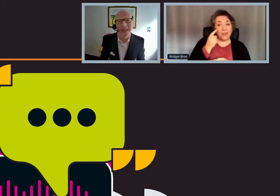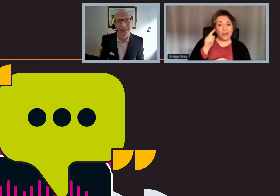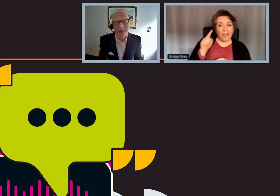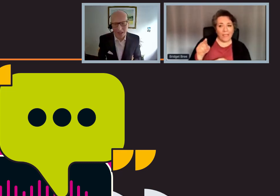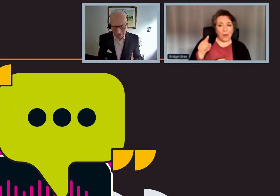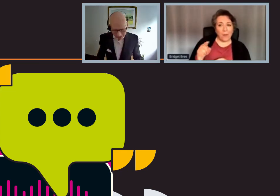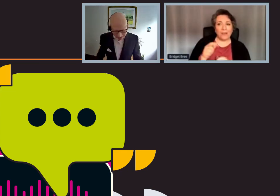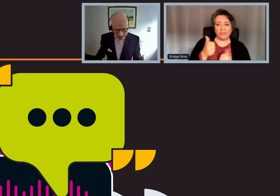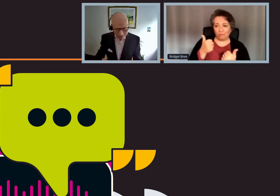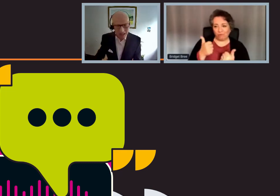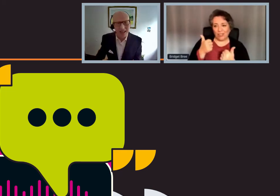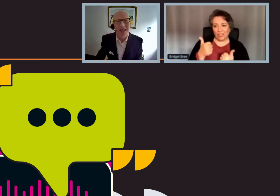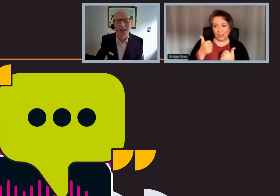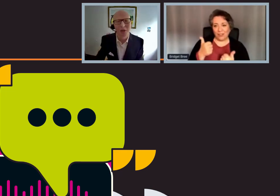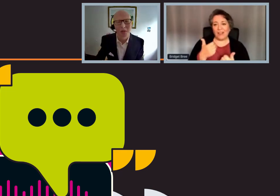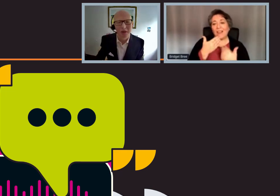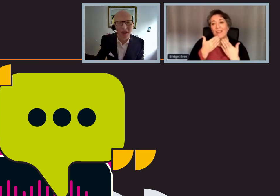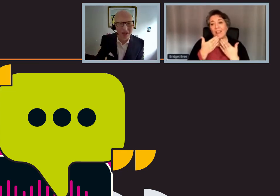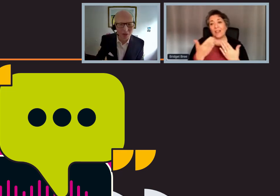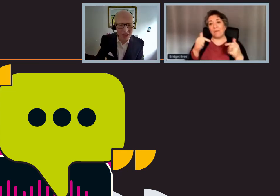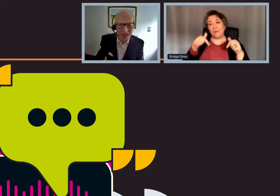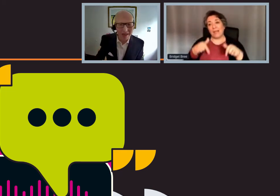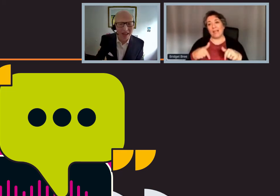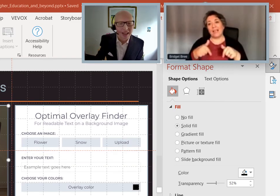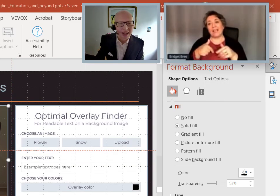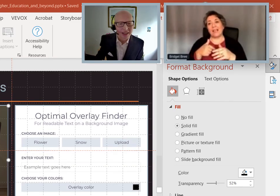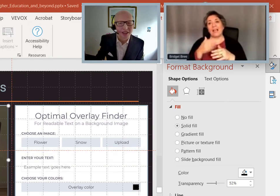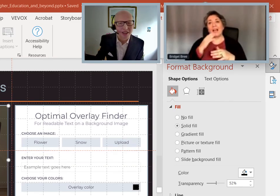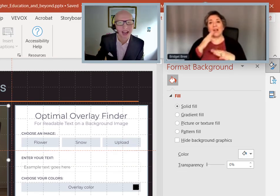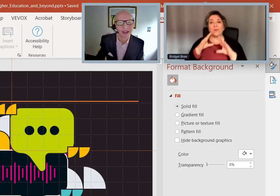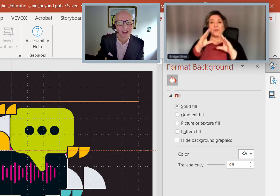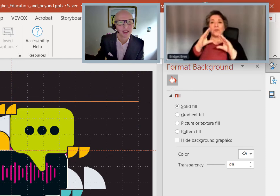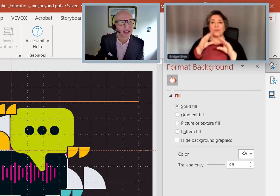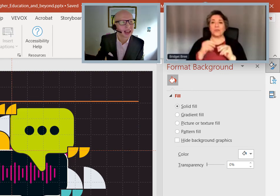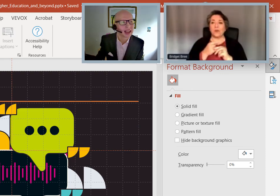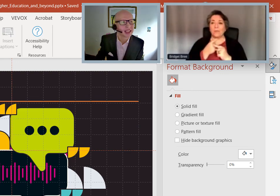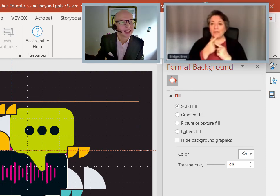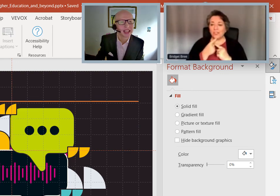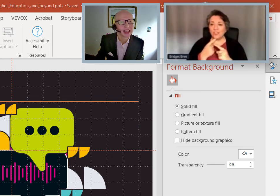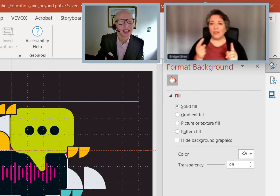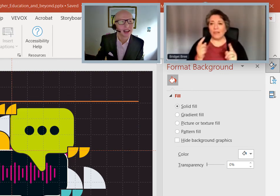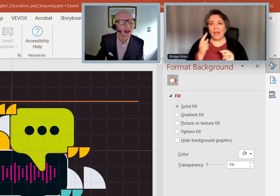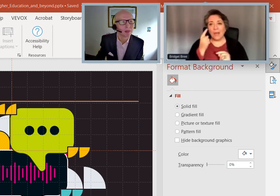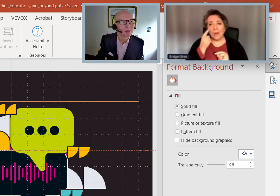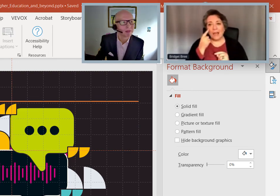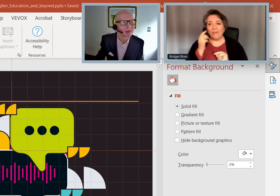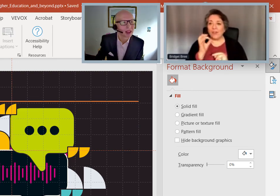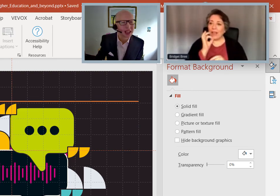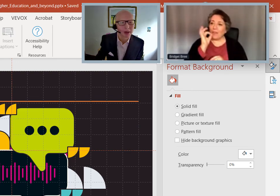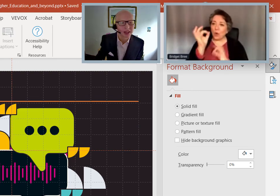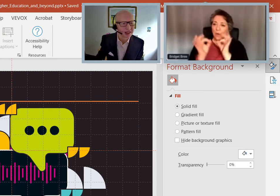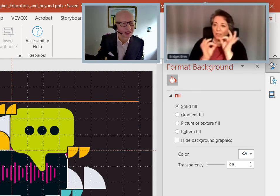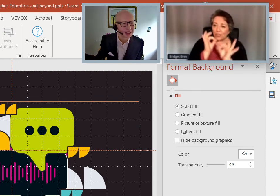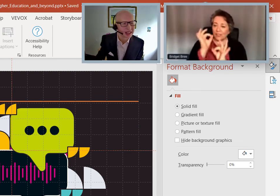Thanks very much for listening and I'll stop sharing and start having a look at any questions